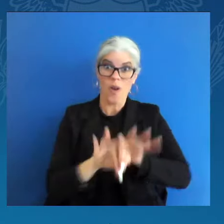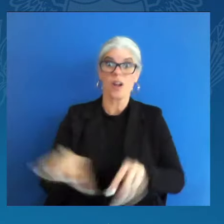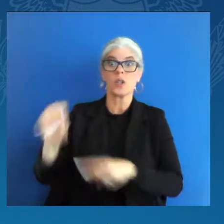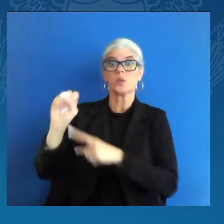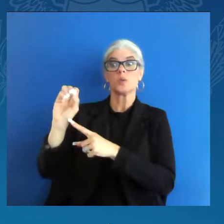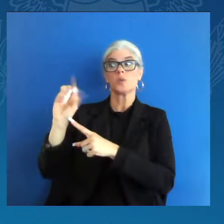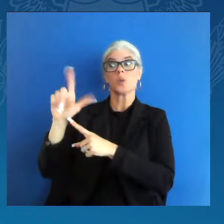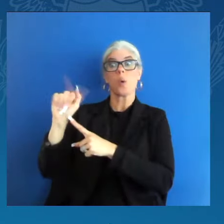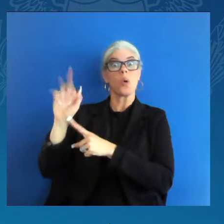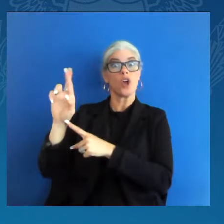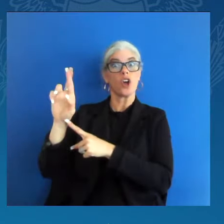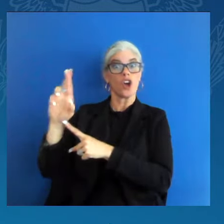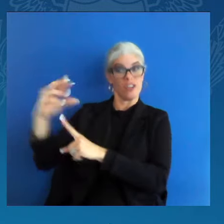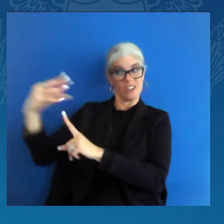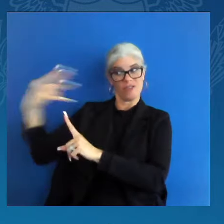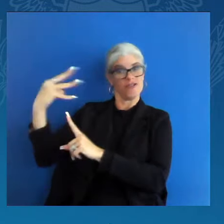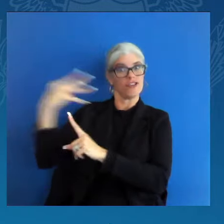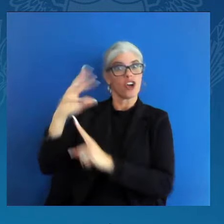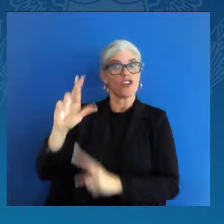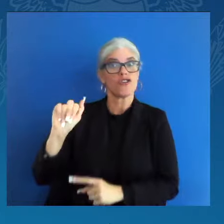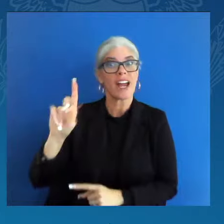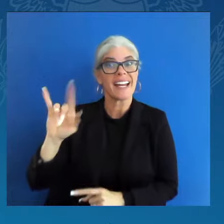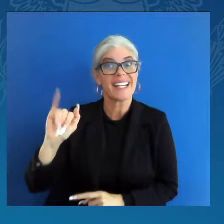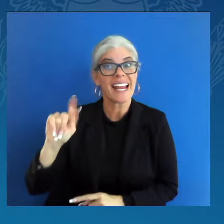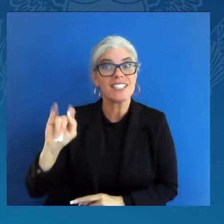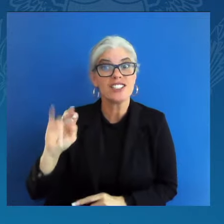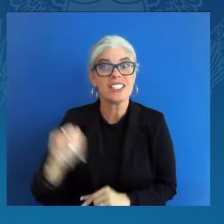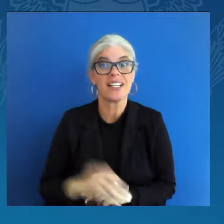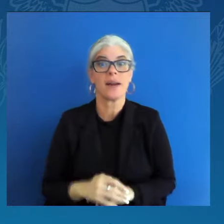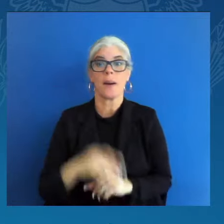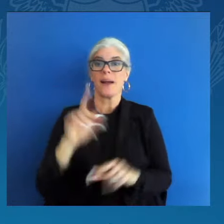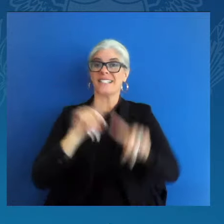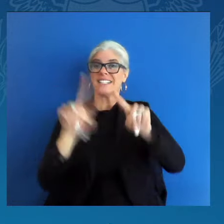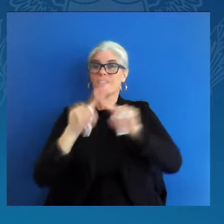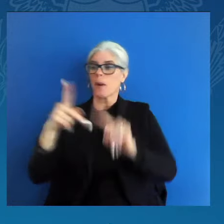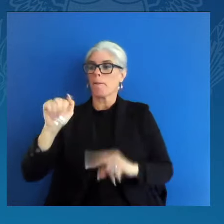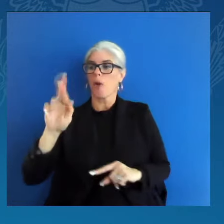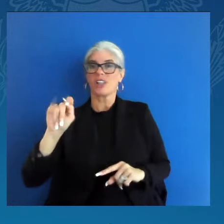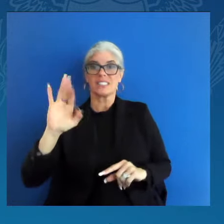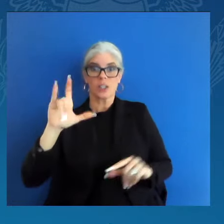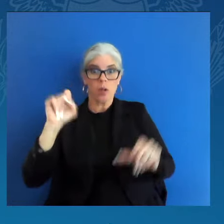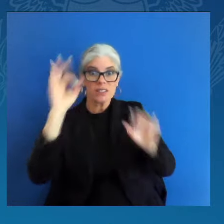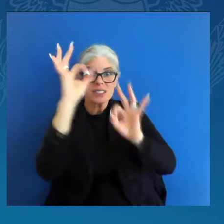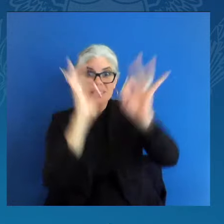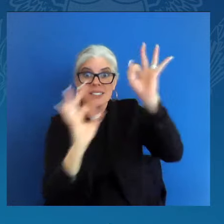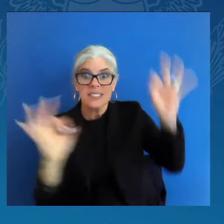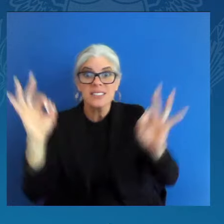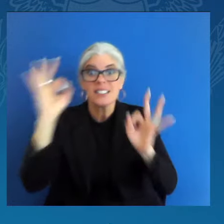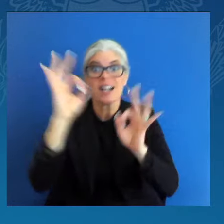For Artemus astronauts traveling to the moon, they'll be supported in the future by too many space weather stations,